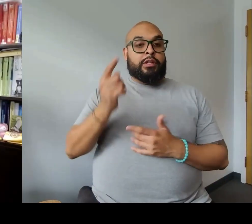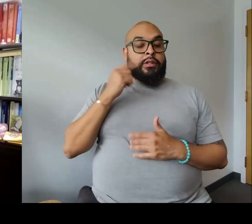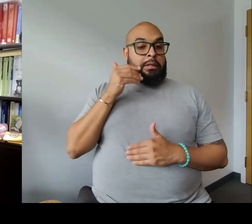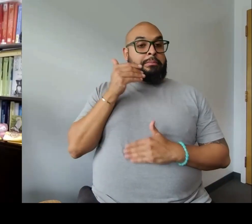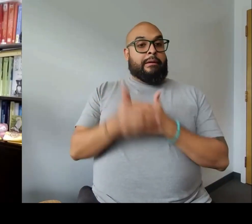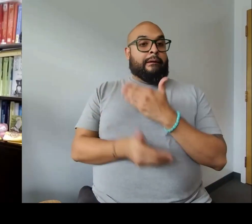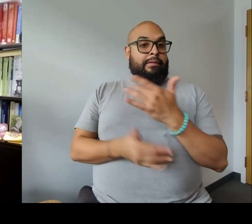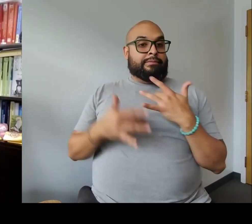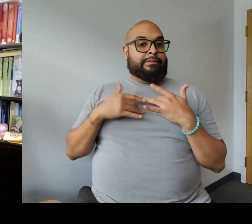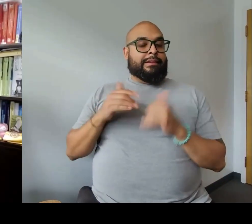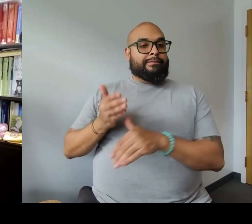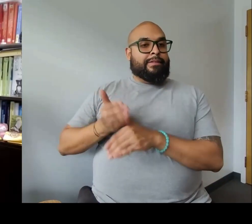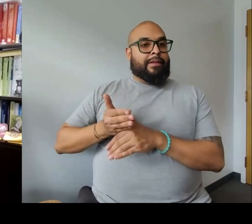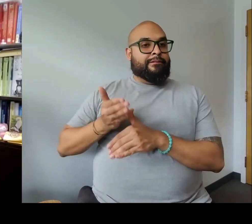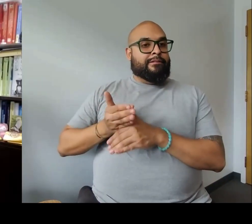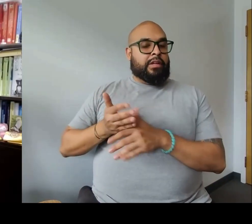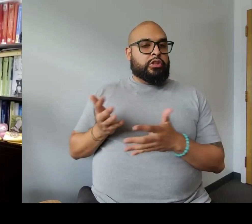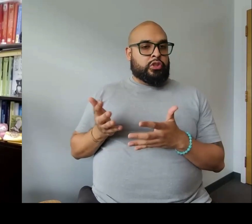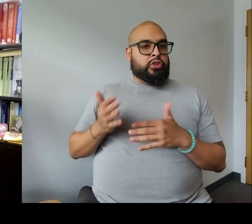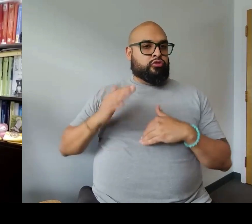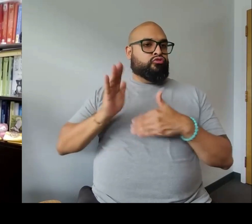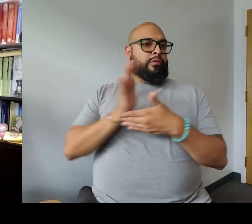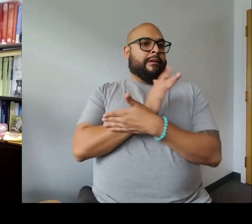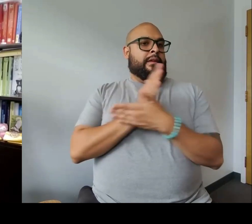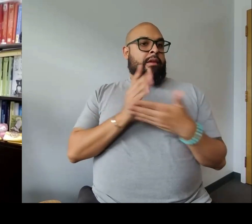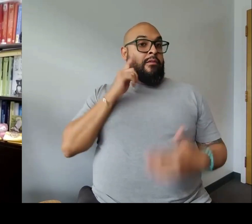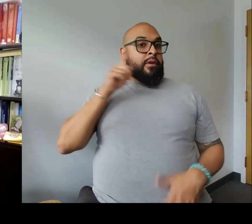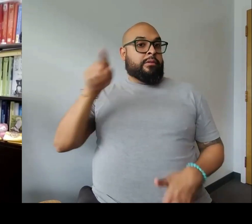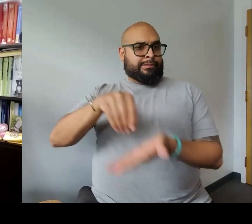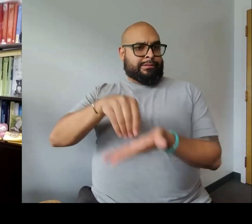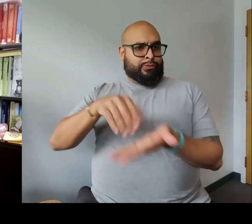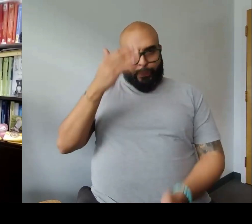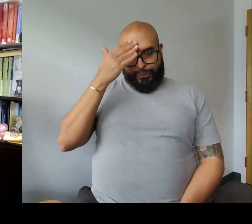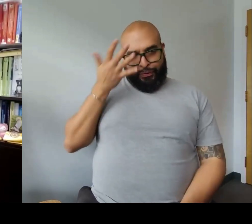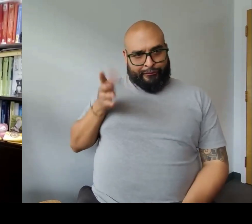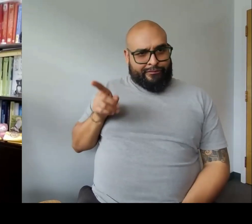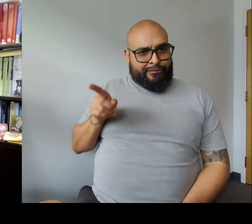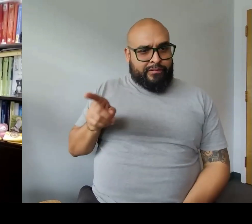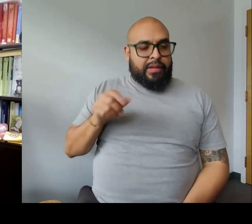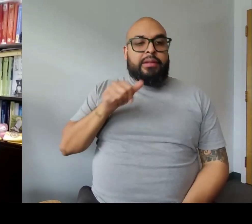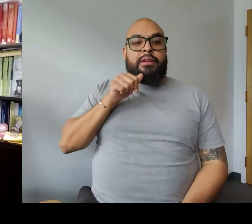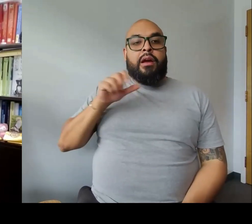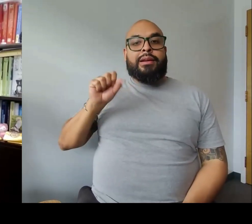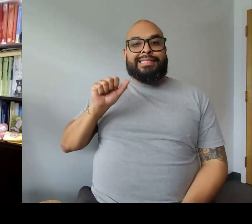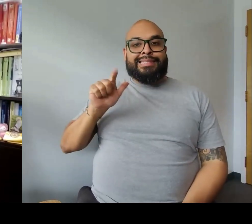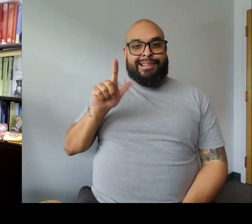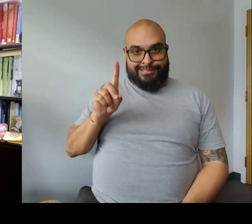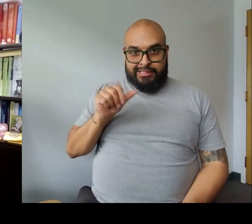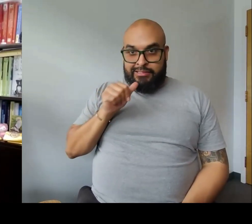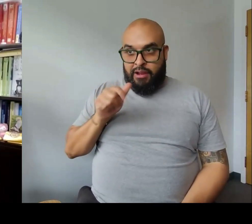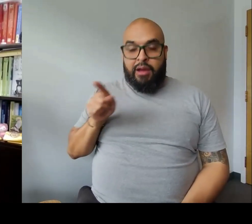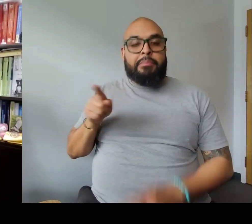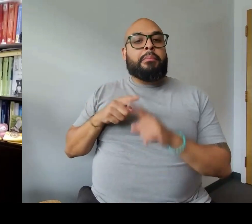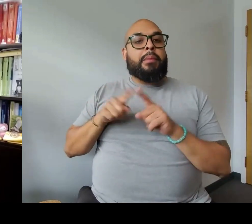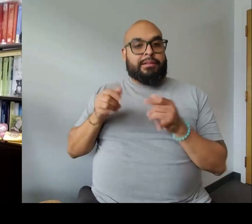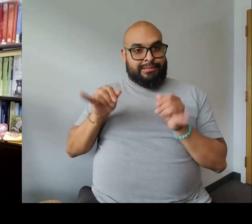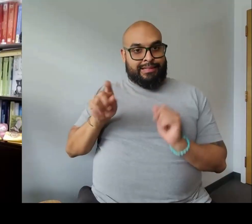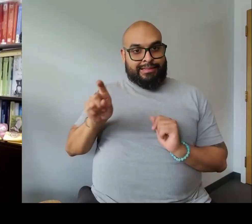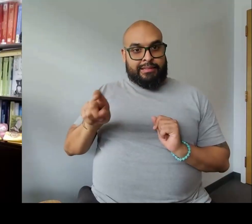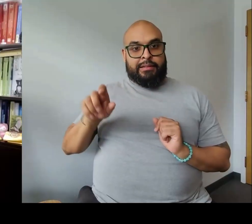So we're saying, OK, for this student, no, they are not SLD, but they still need SAI service.